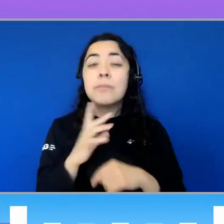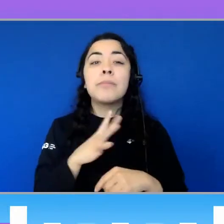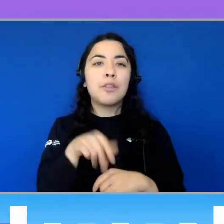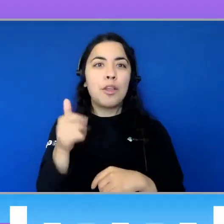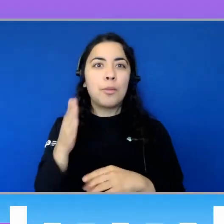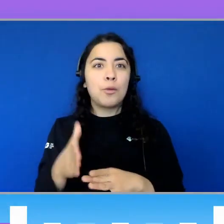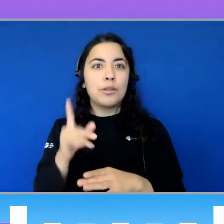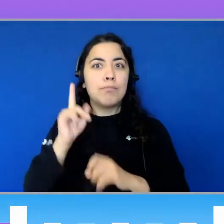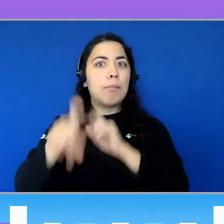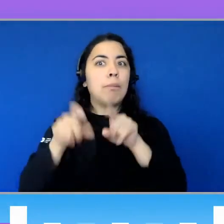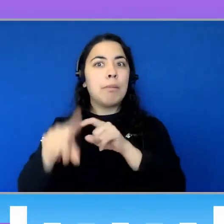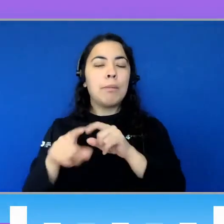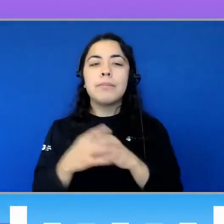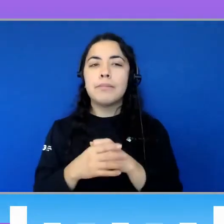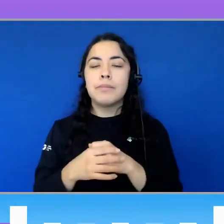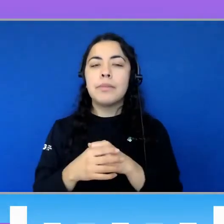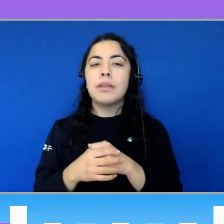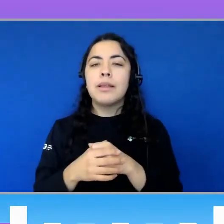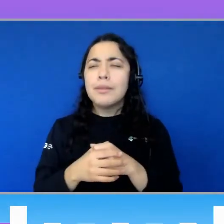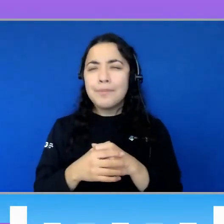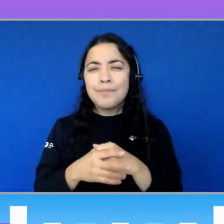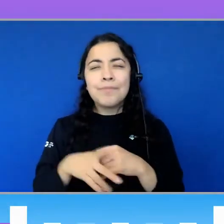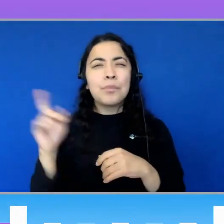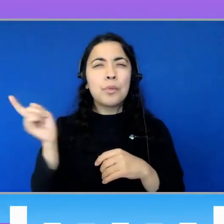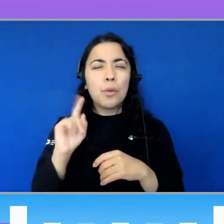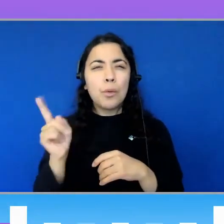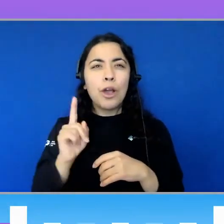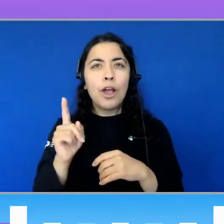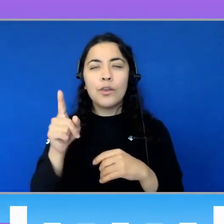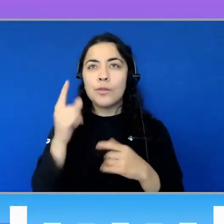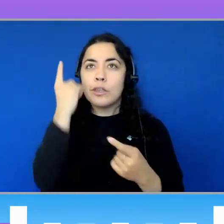another hot one. Where do you draw the line between decorative